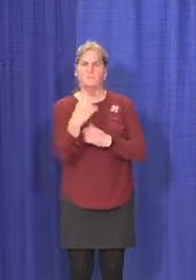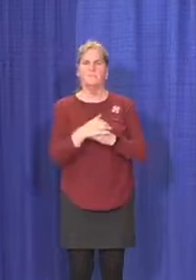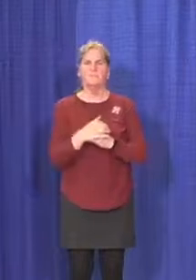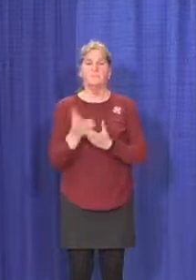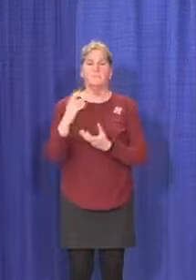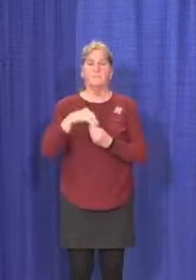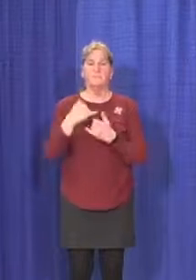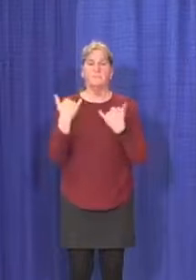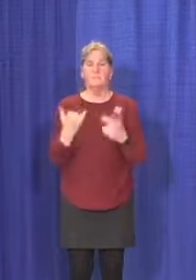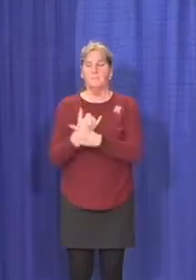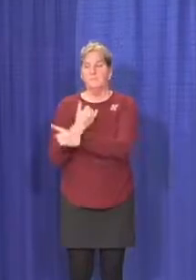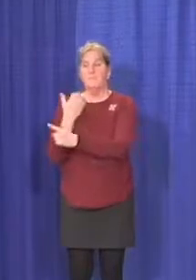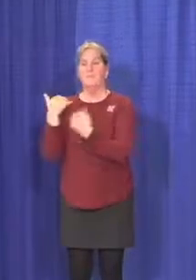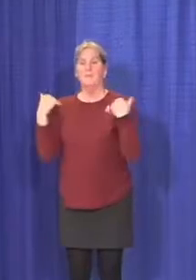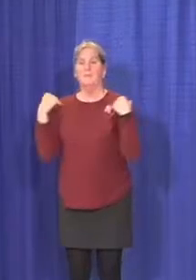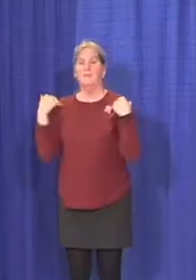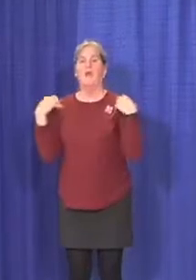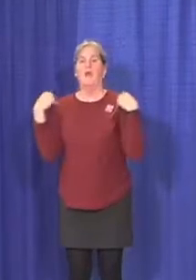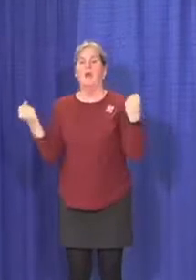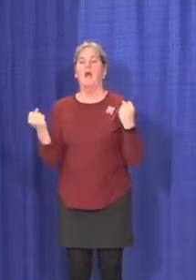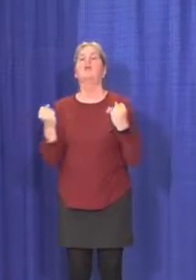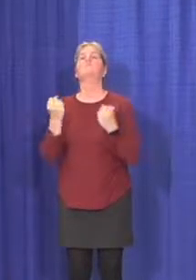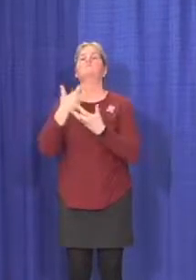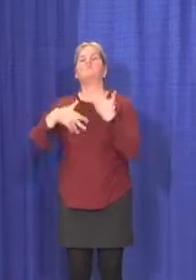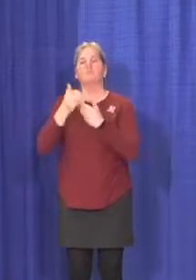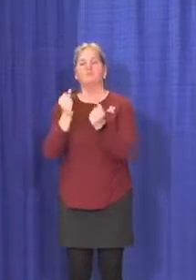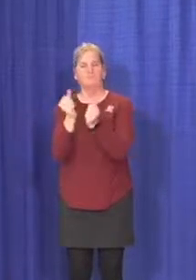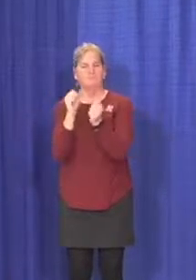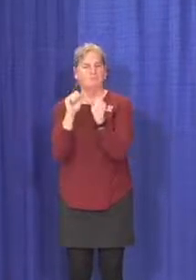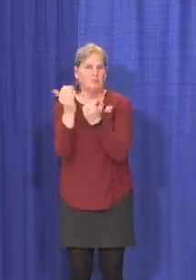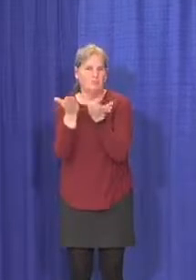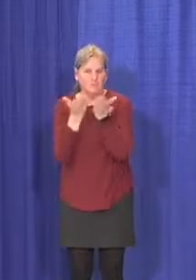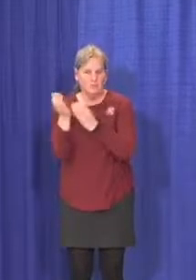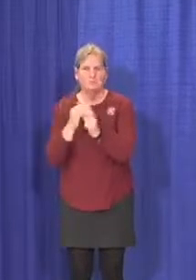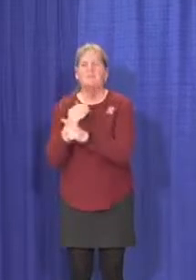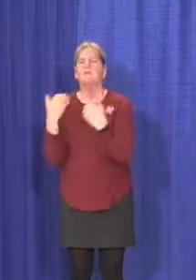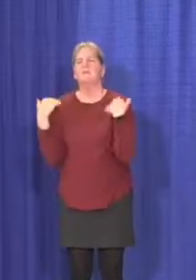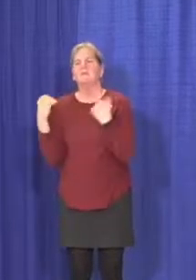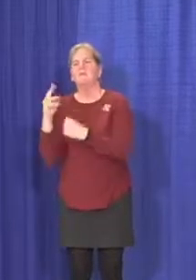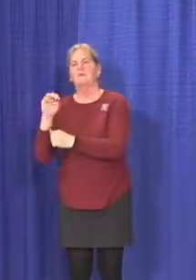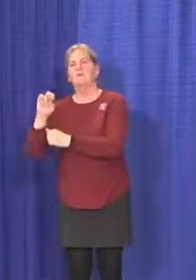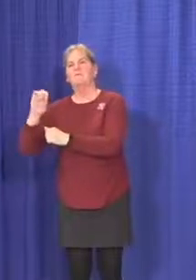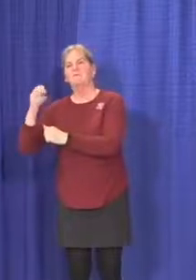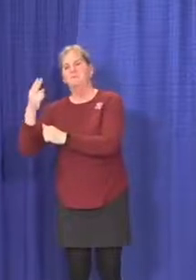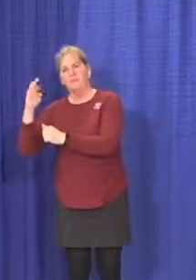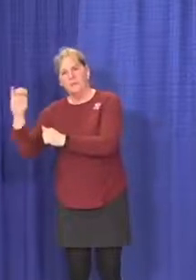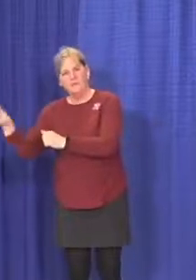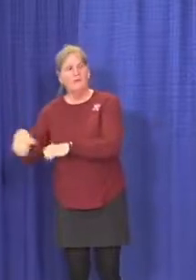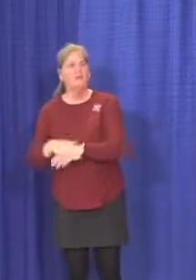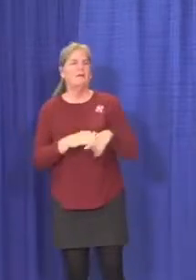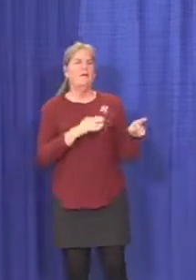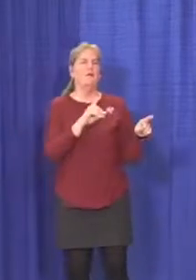updated. We have the Minister of health and social services the honourable Tracy energy Medical